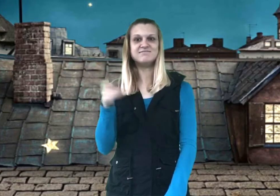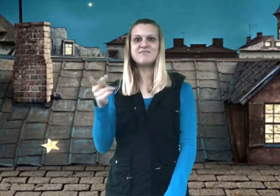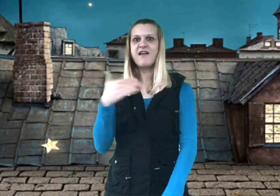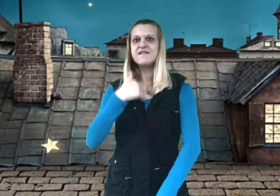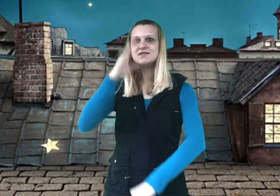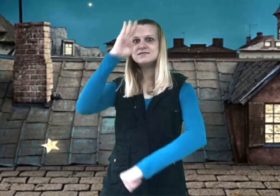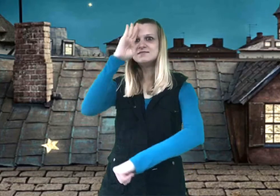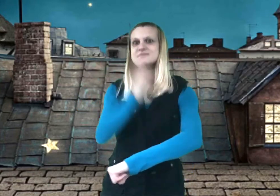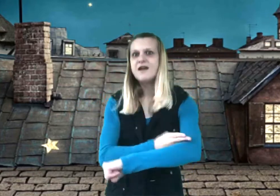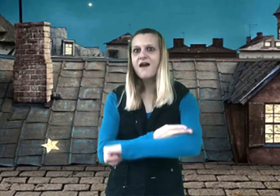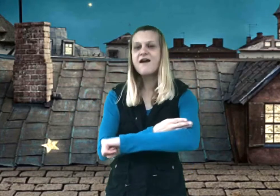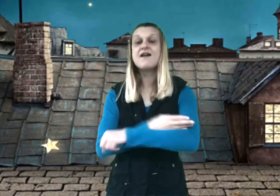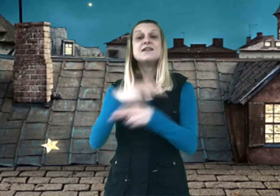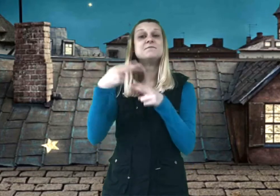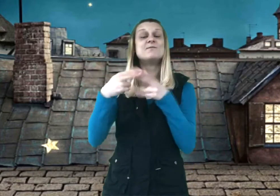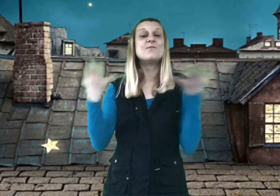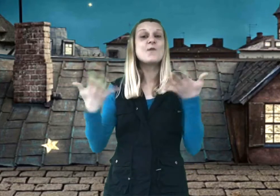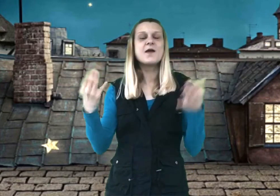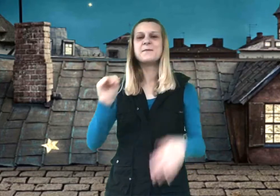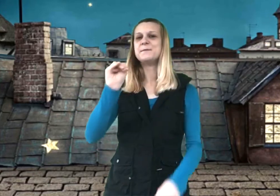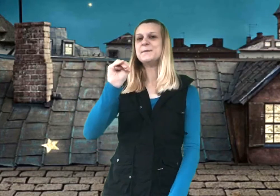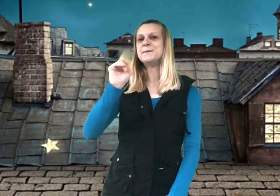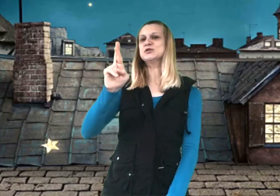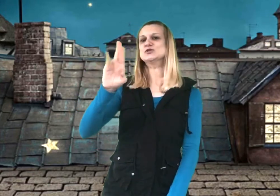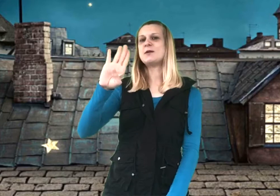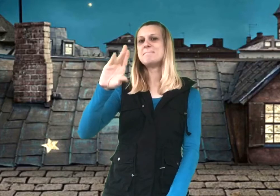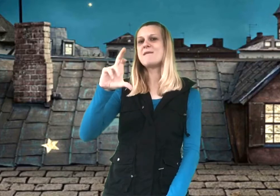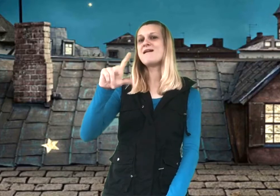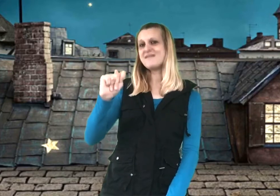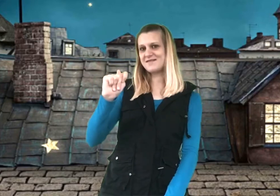Both has a son. His name is Mr. Bucket.